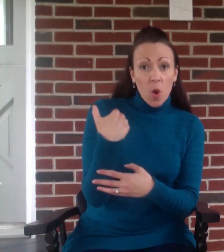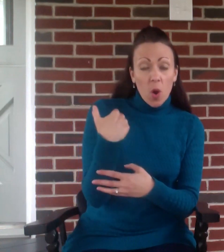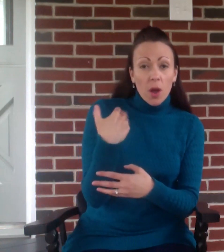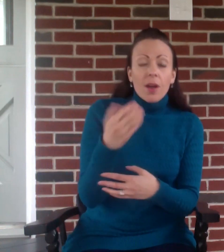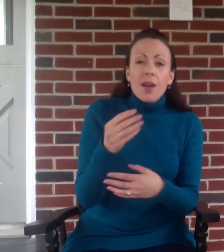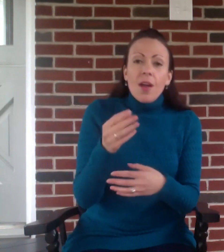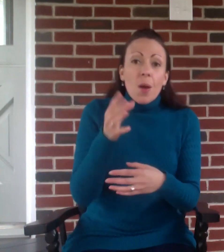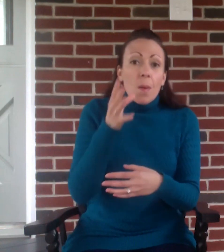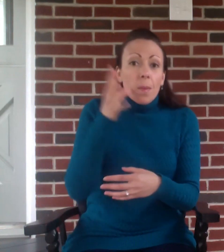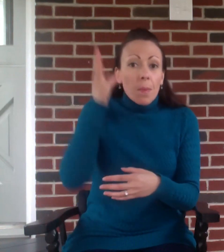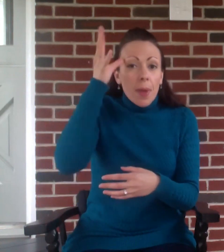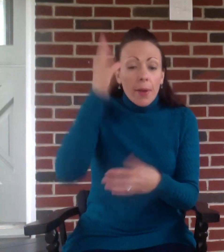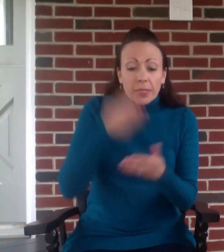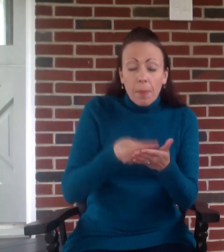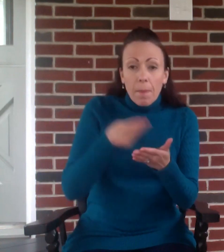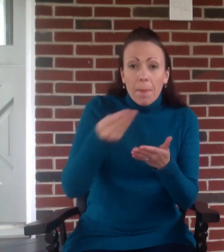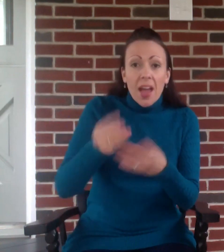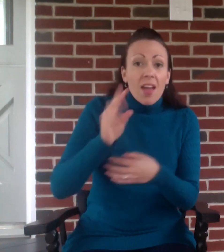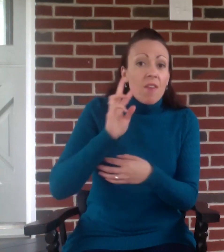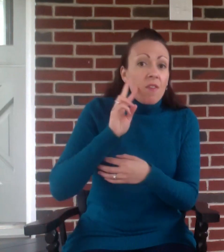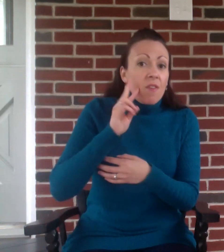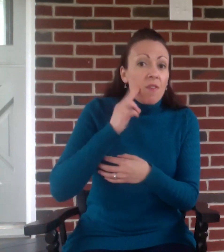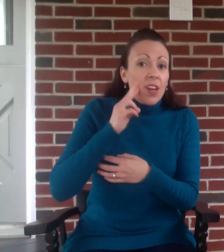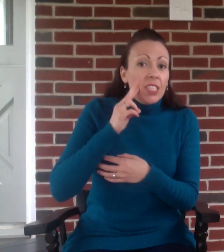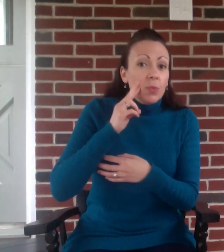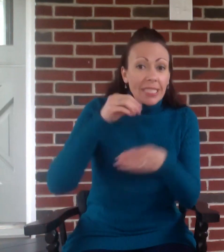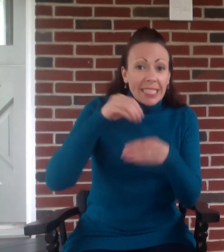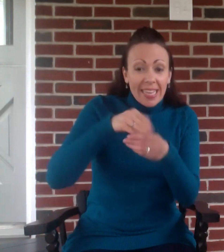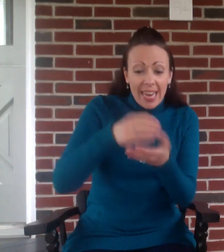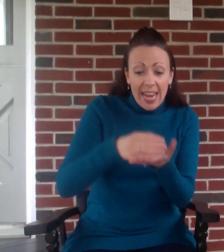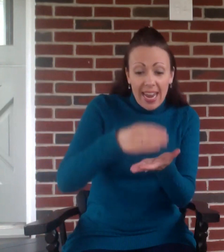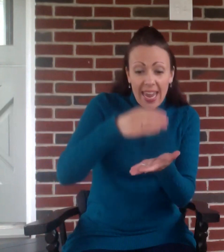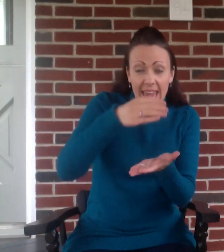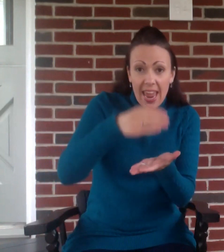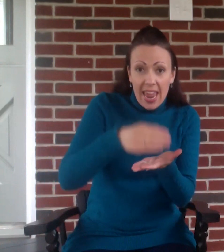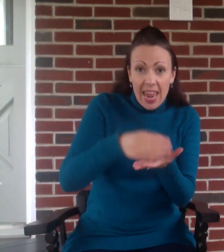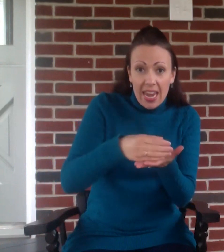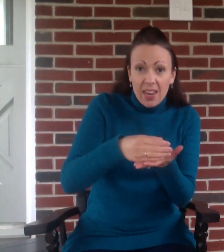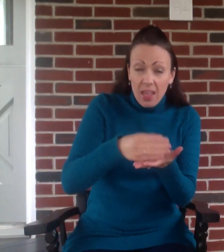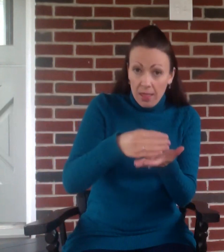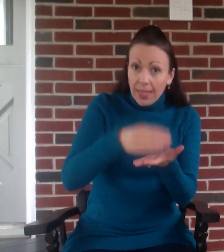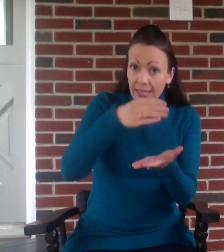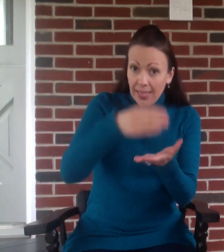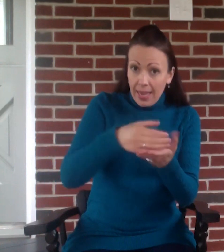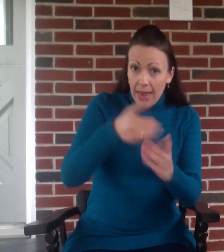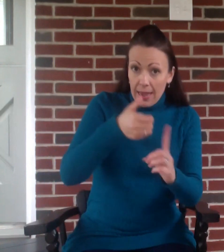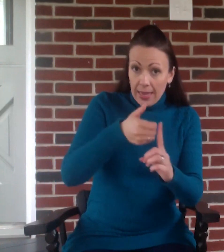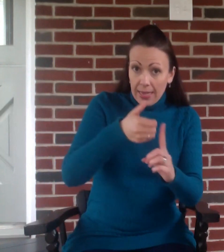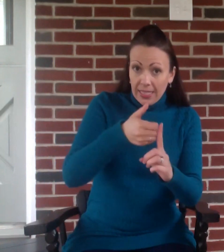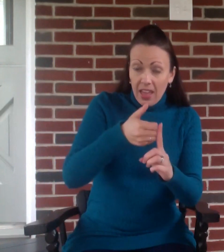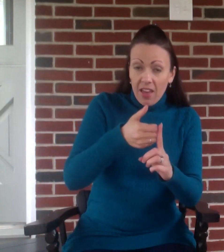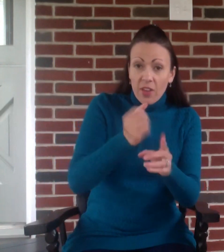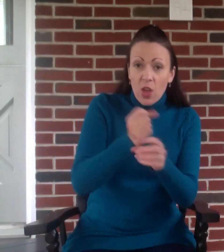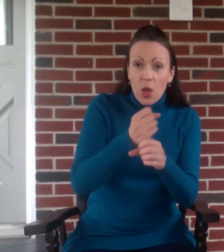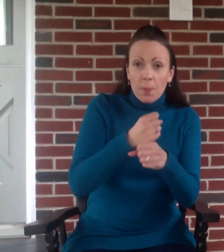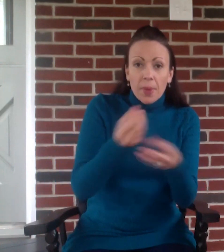in our recycle bin or in the trash. And we're gonna see all this tin that goes to a special place.